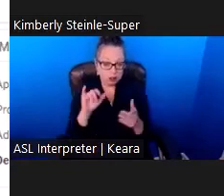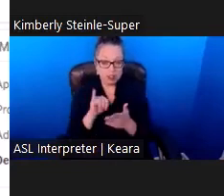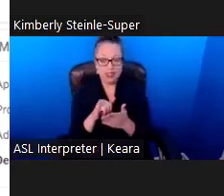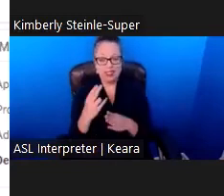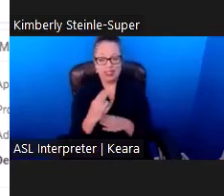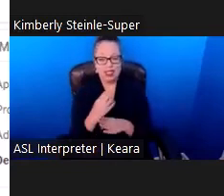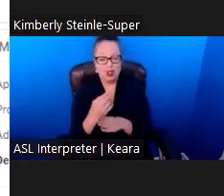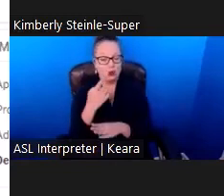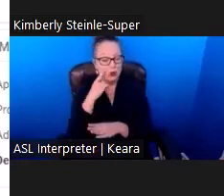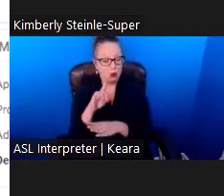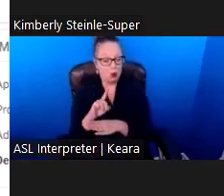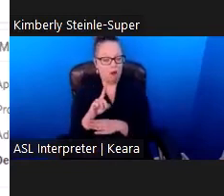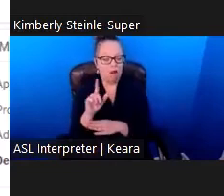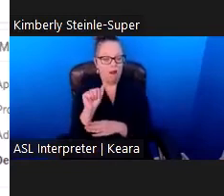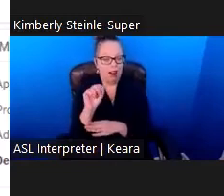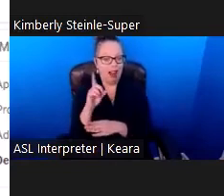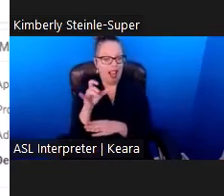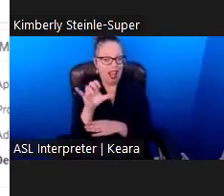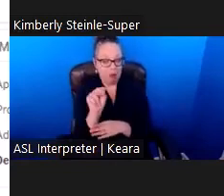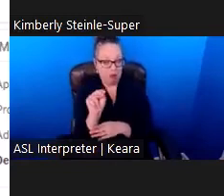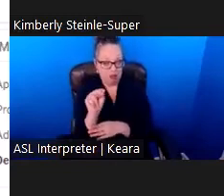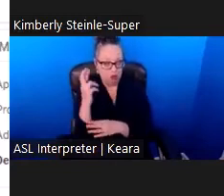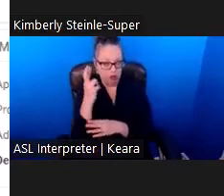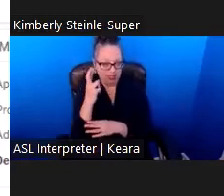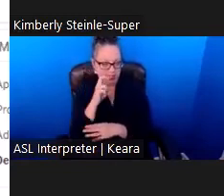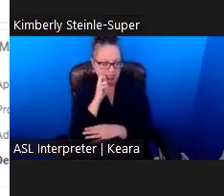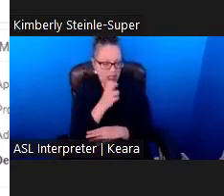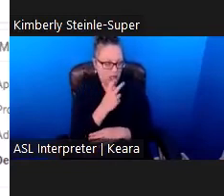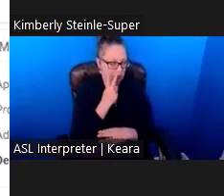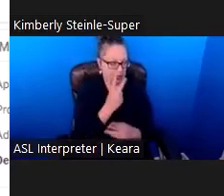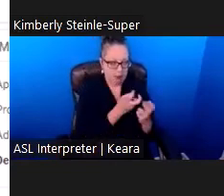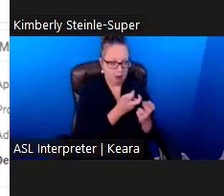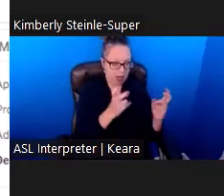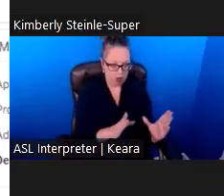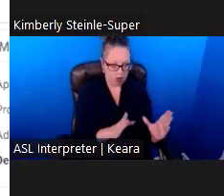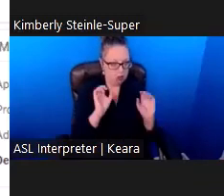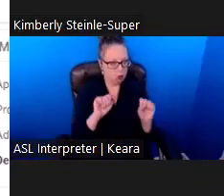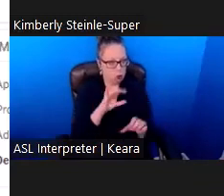and will not be seen by the panelists so don’t worry about anonymity here. Either a narrative